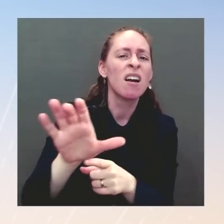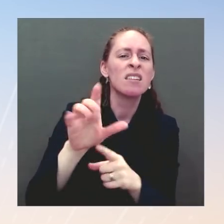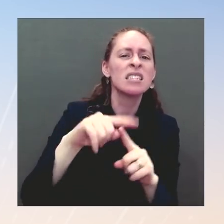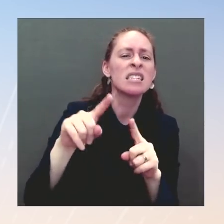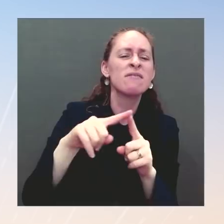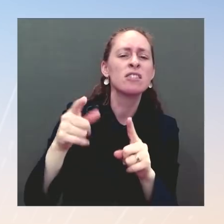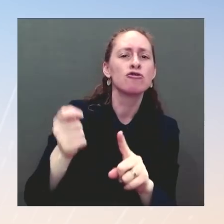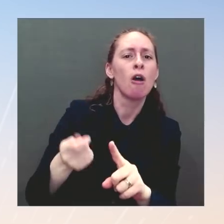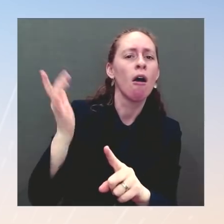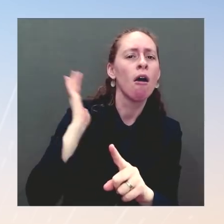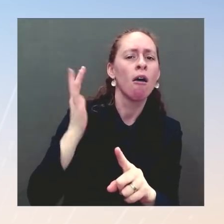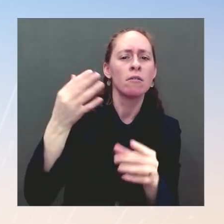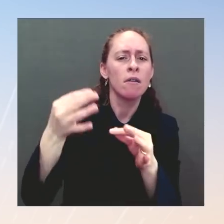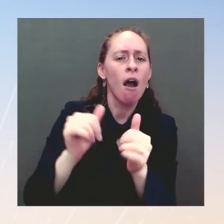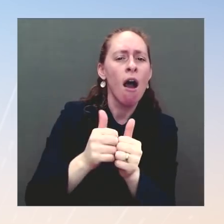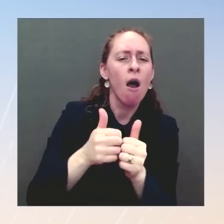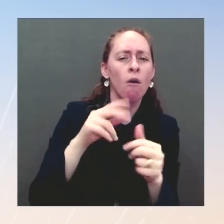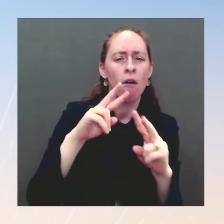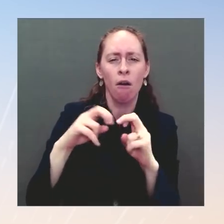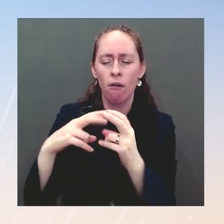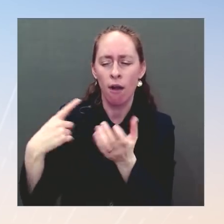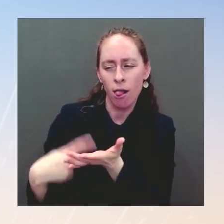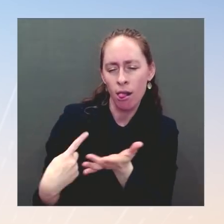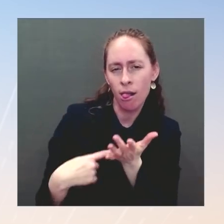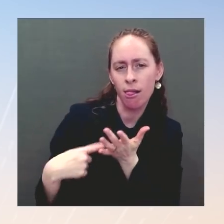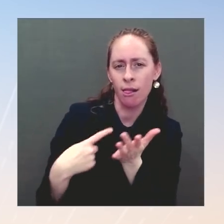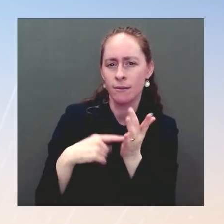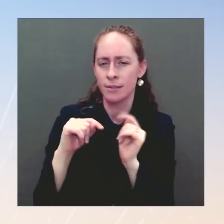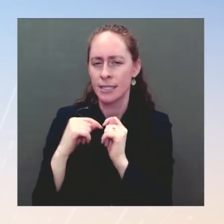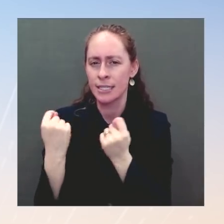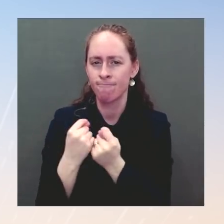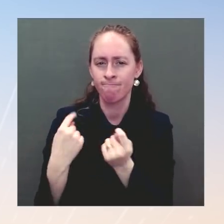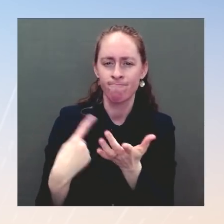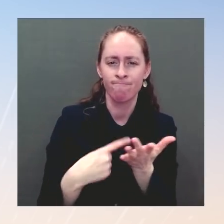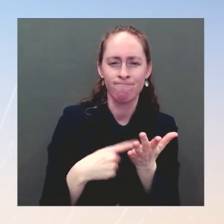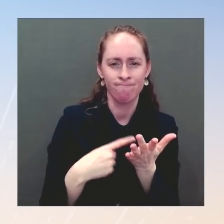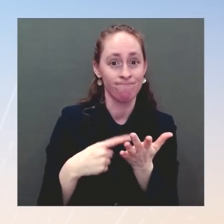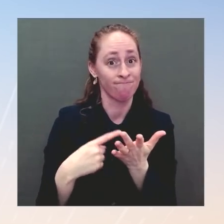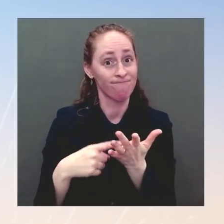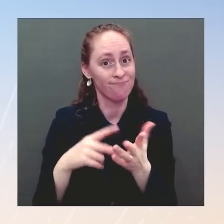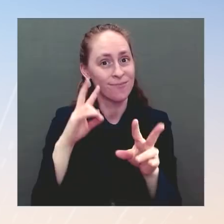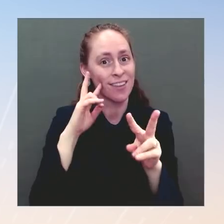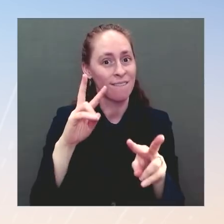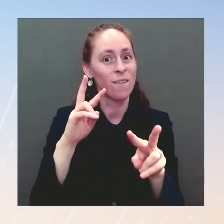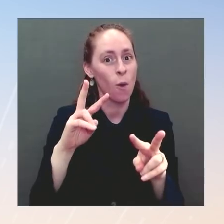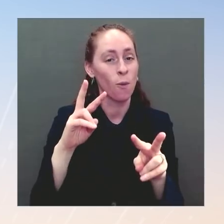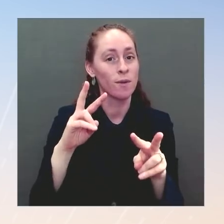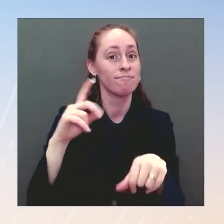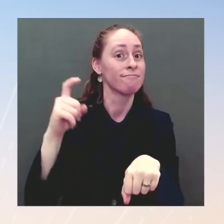But he is very much looking forward to making this announcement and getting this individual confirmed. The Press: How many nominees has he met with thus far?